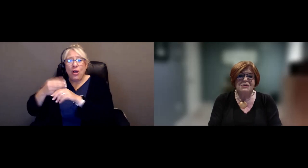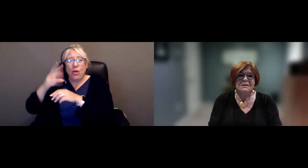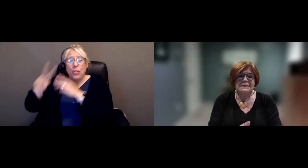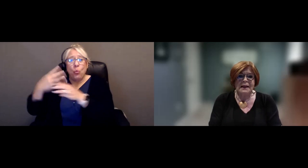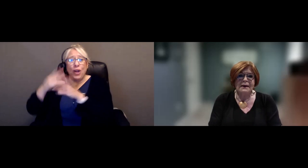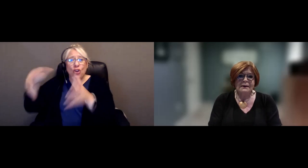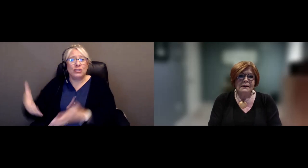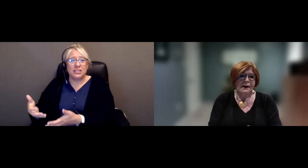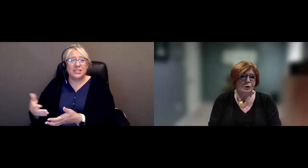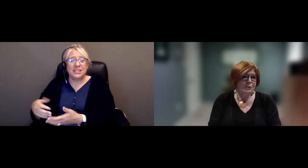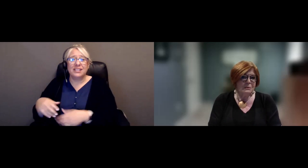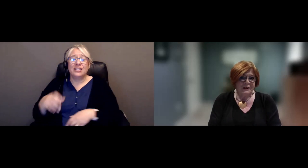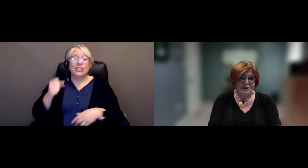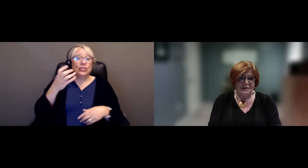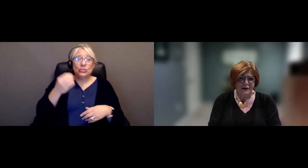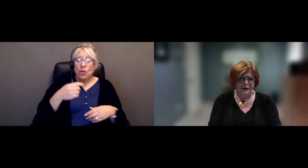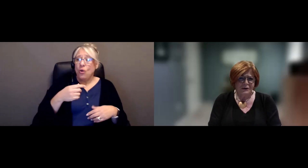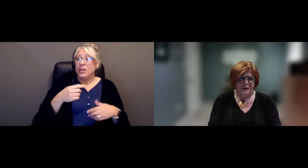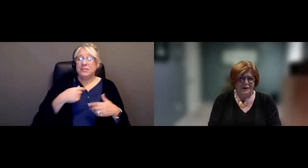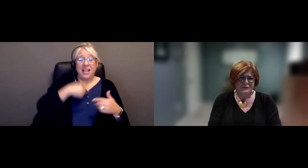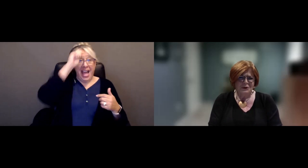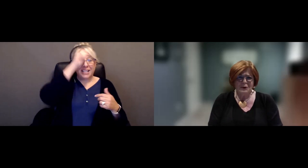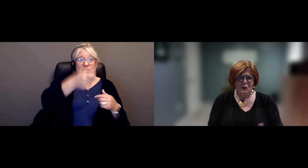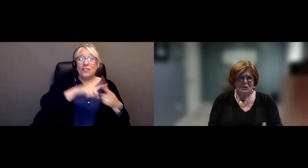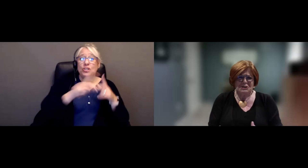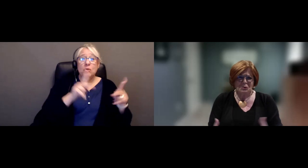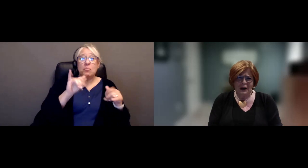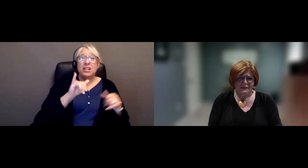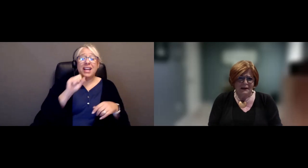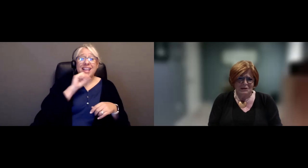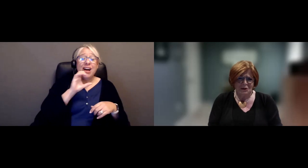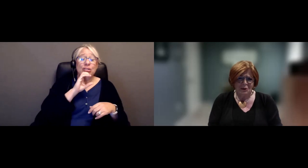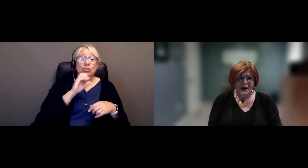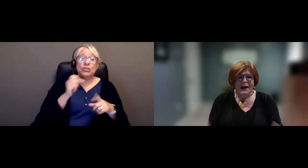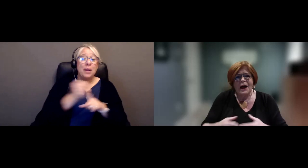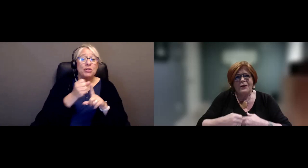agencies like Elder Abuse Prevention Ontario for doing what was just the right thing to do and how